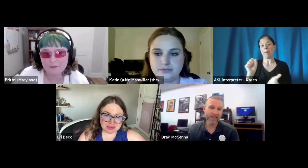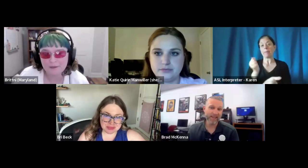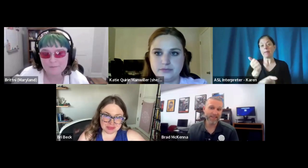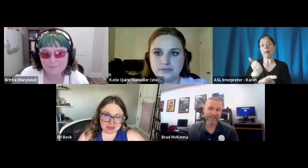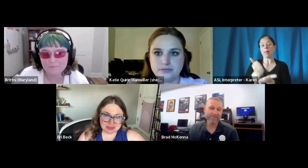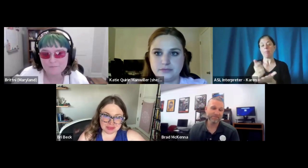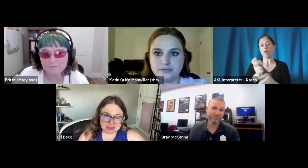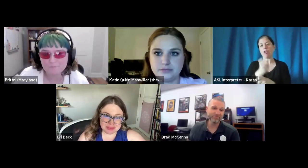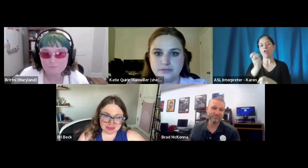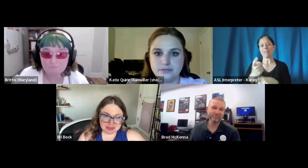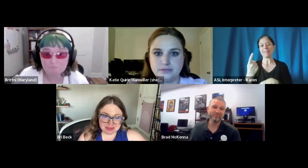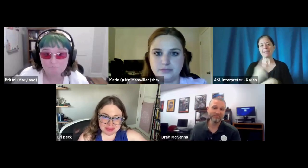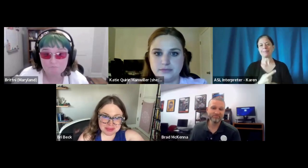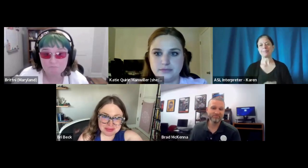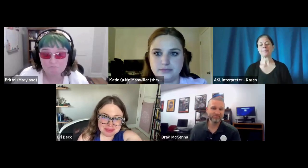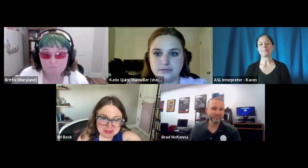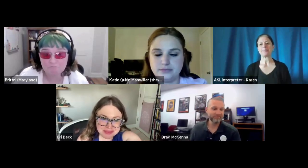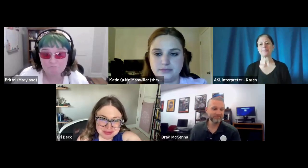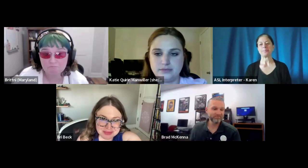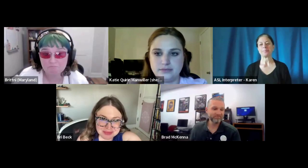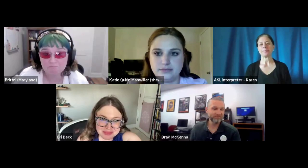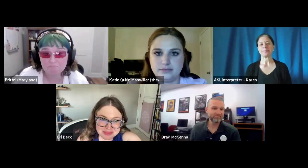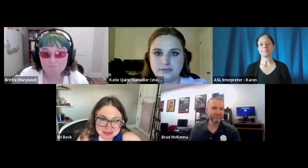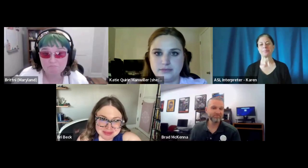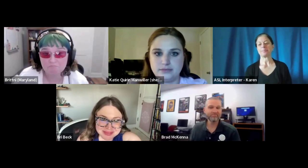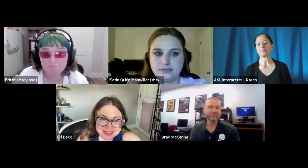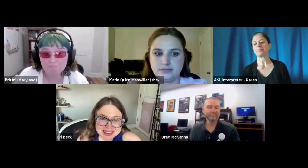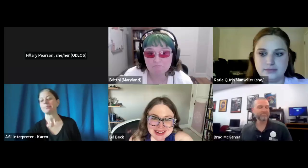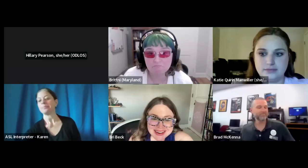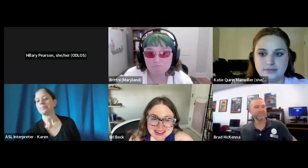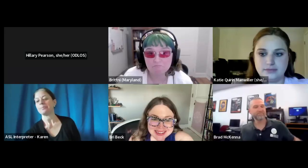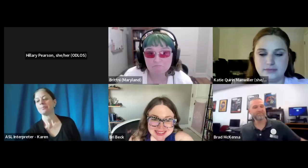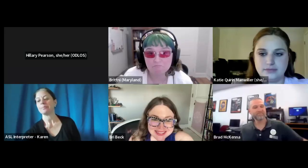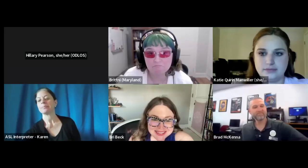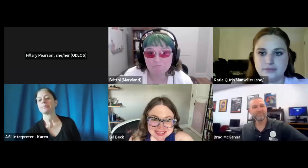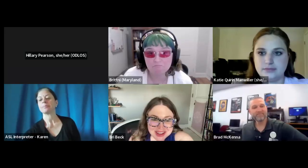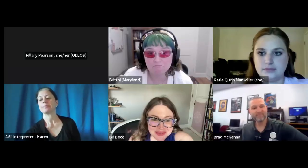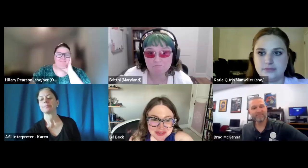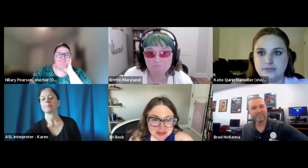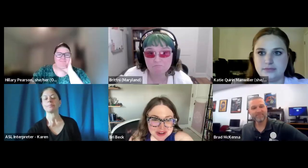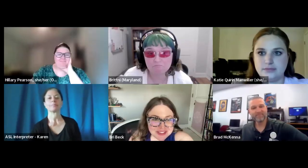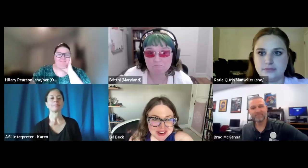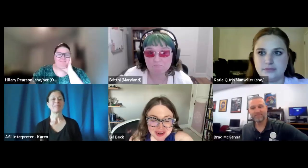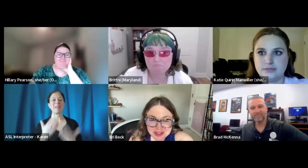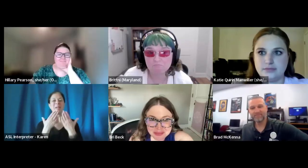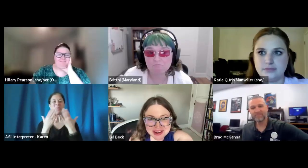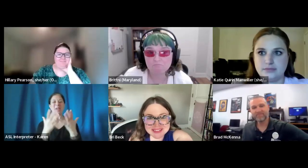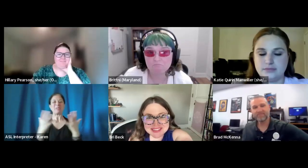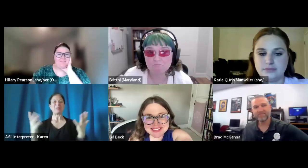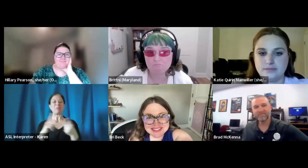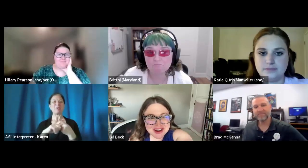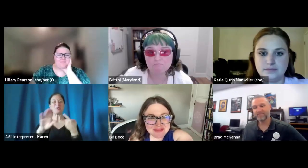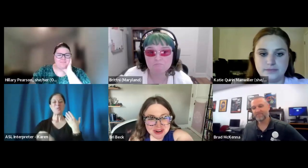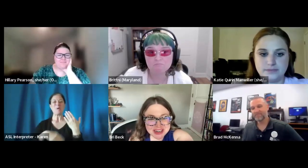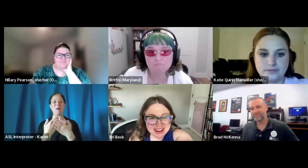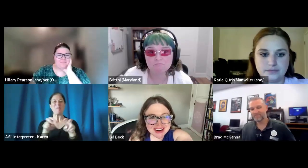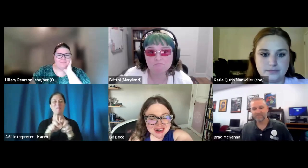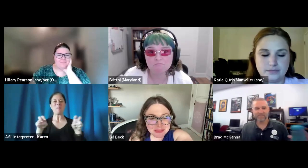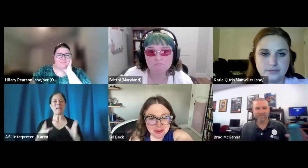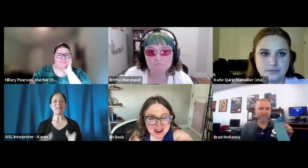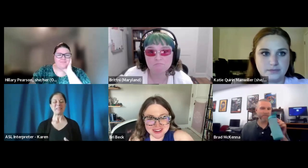everything, but it's a tool that may be able to help you on those tough days.